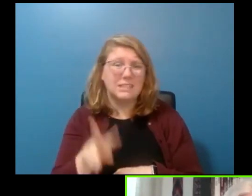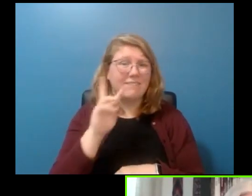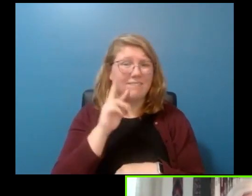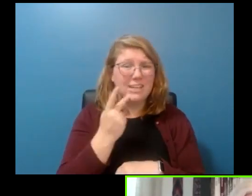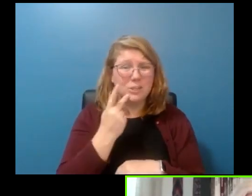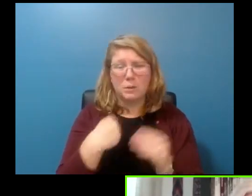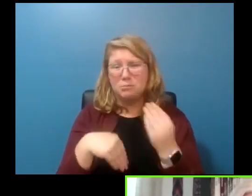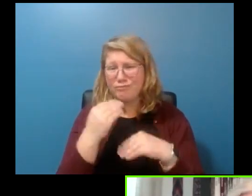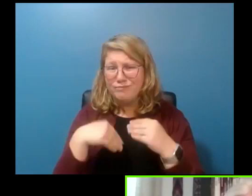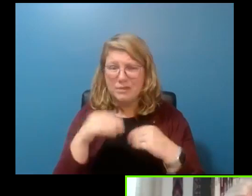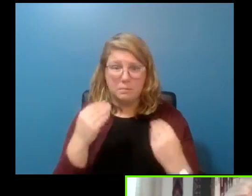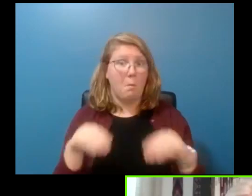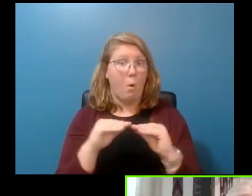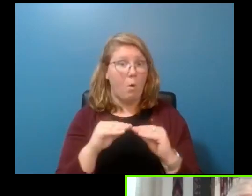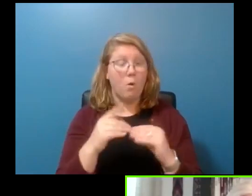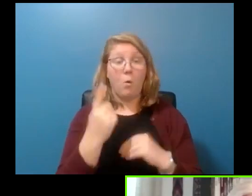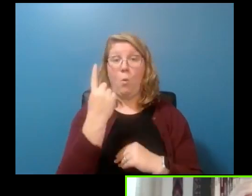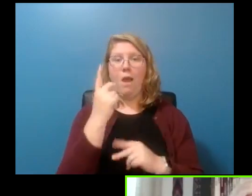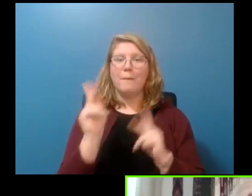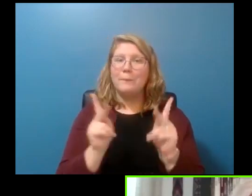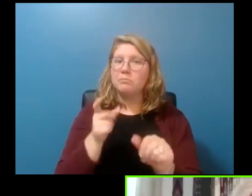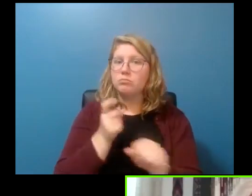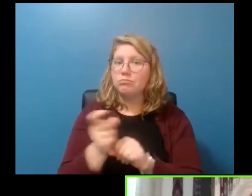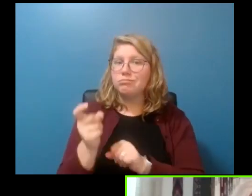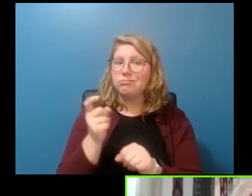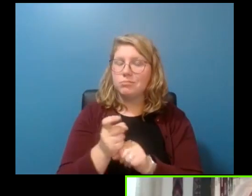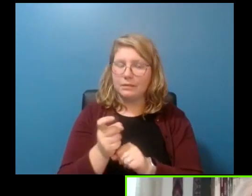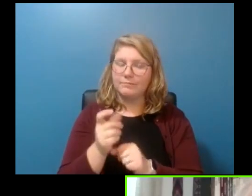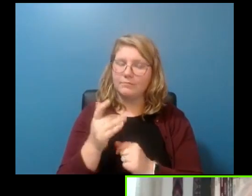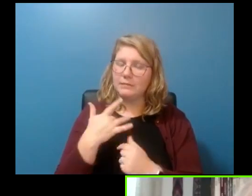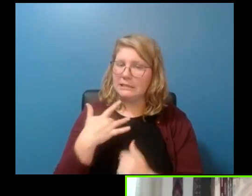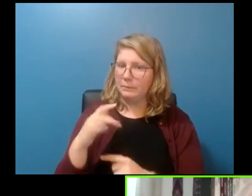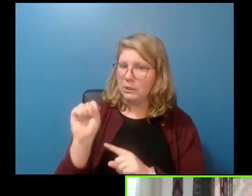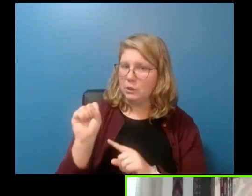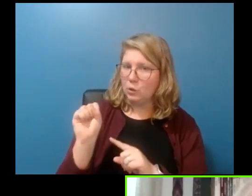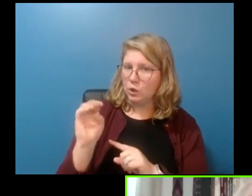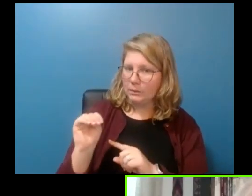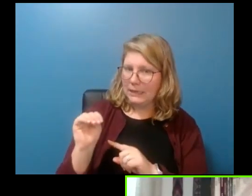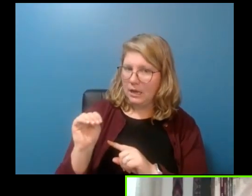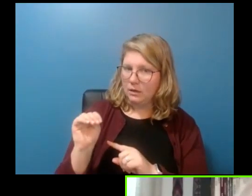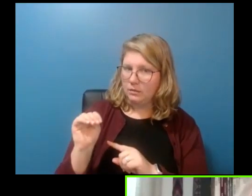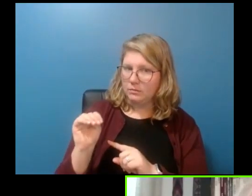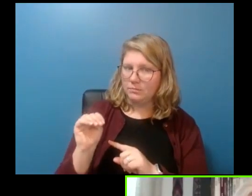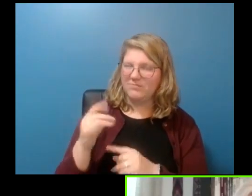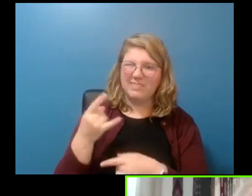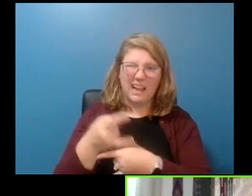start feeling that anxiety come up you inhale to four and exhale to six and maybe a wooshing